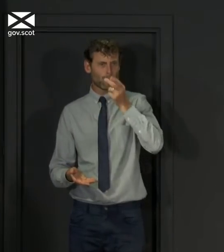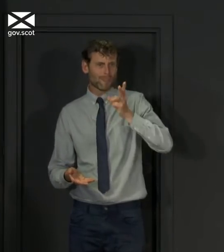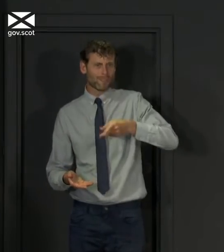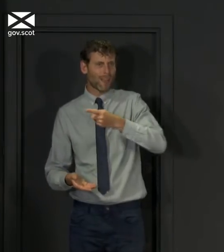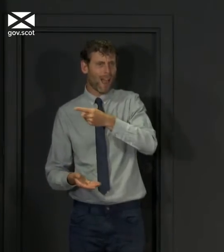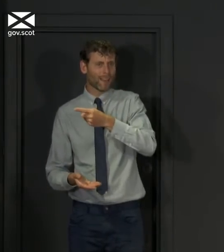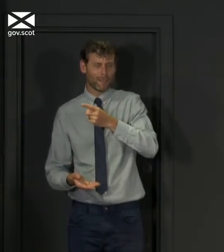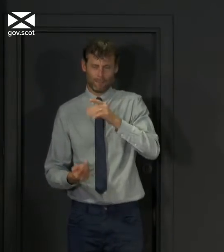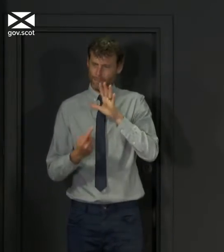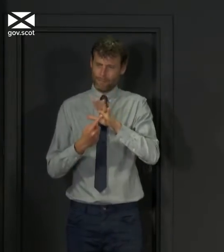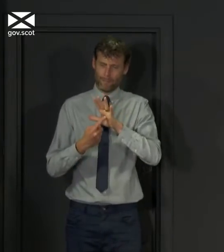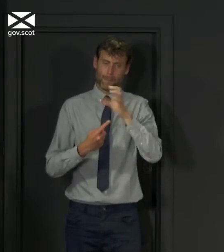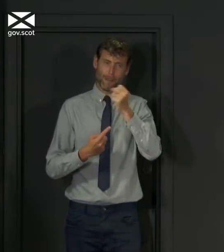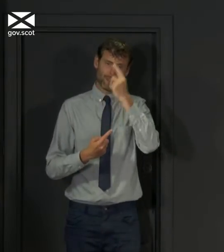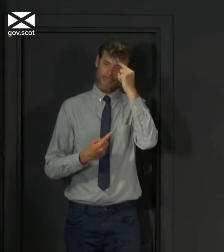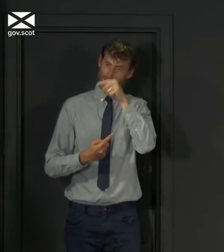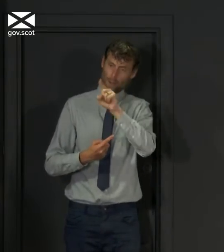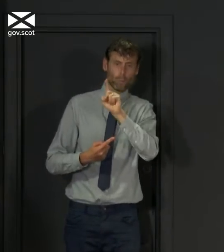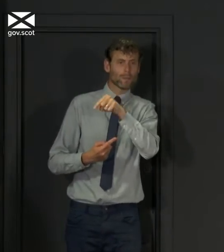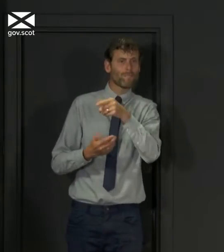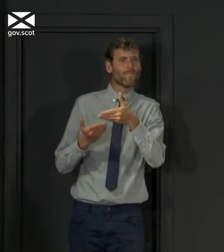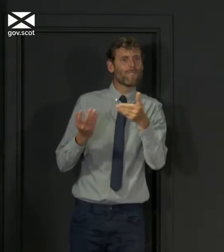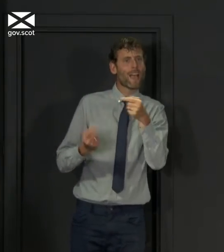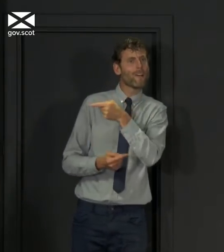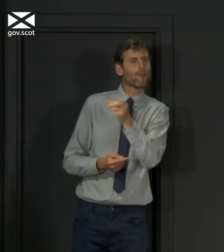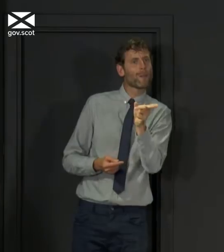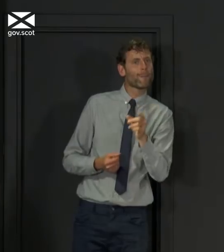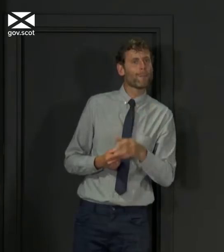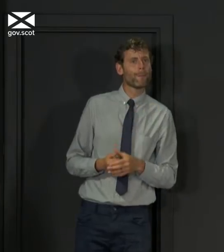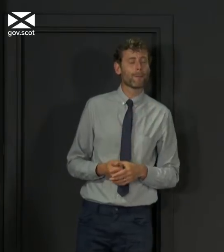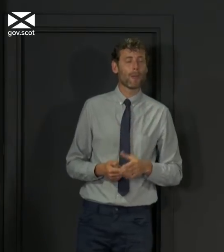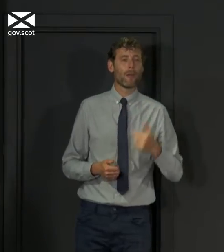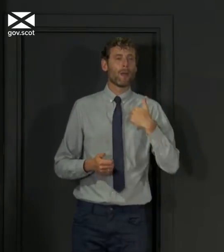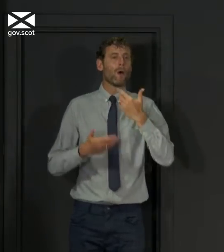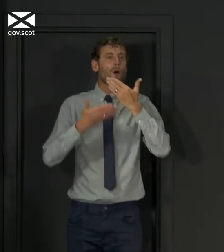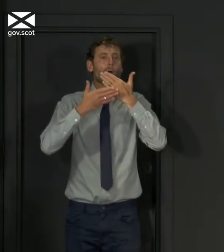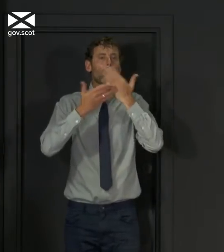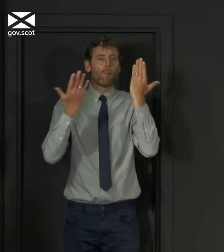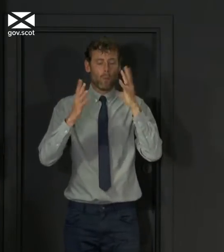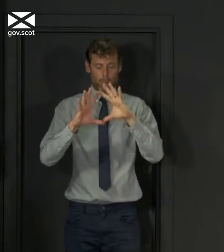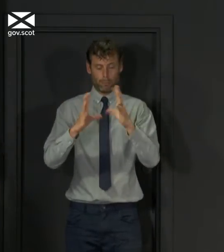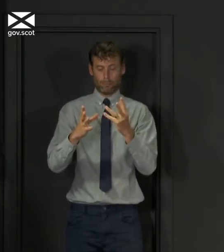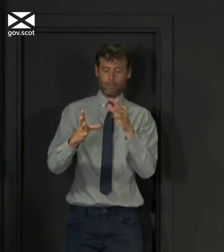to continue to apply. I don't have a crystal ball, so I can't tell you what all the rules